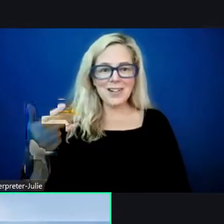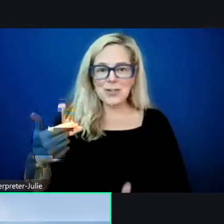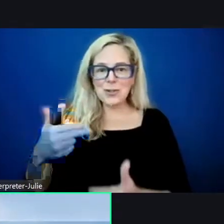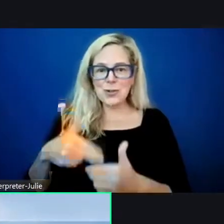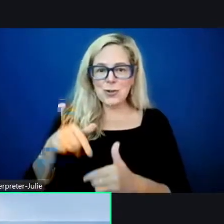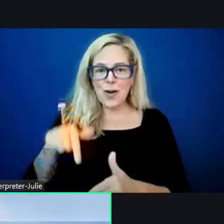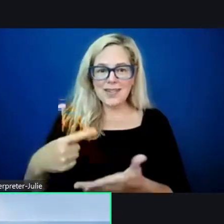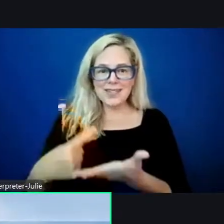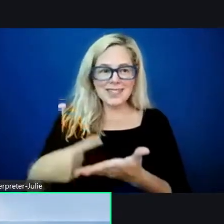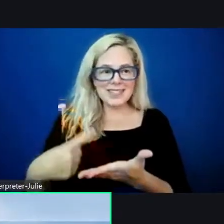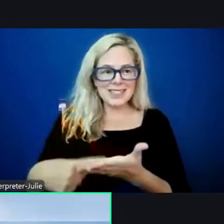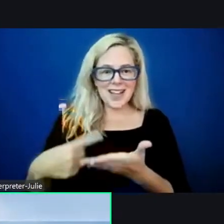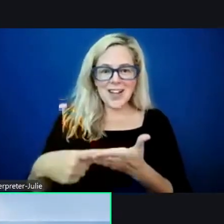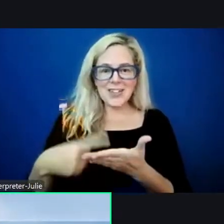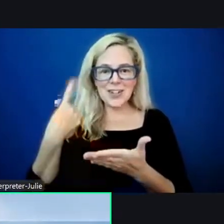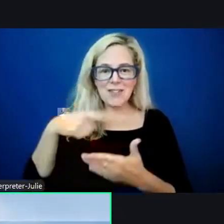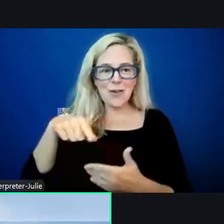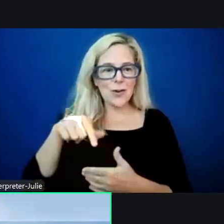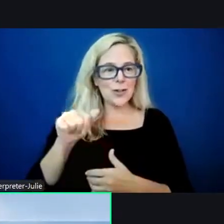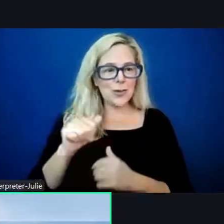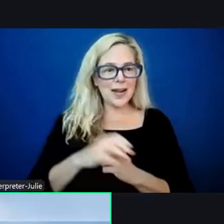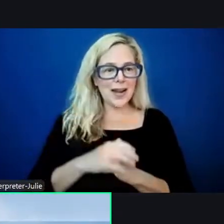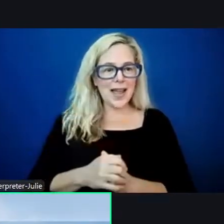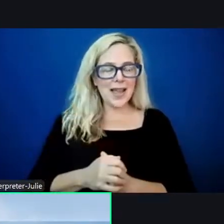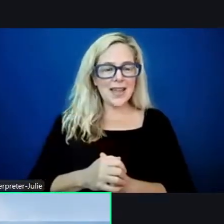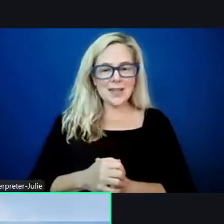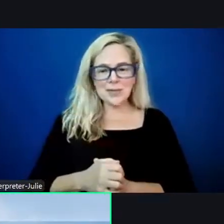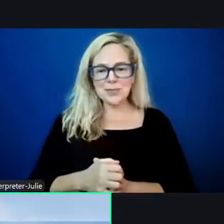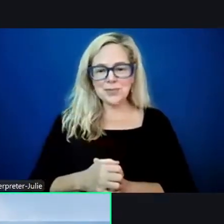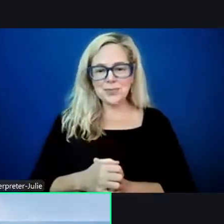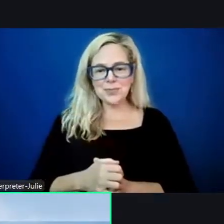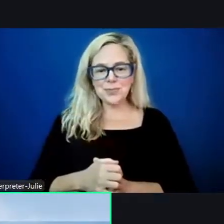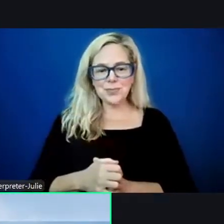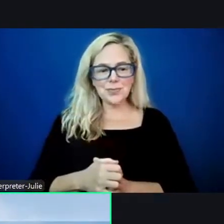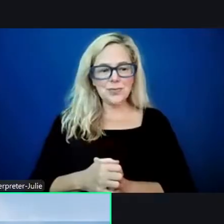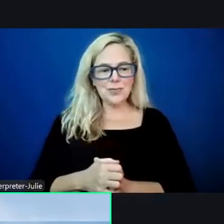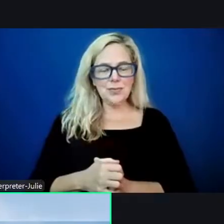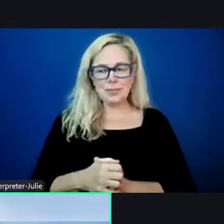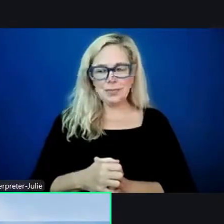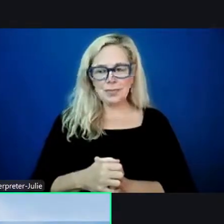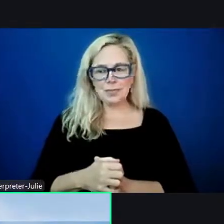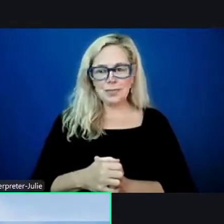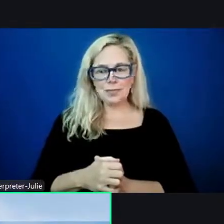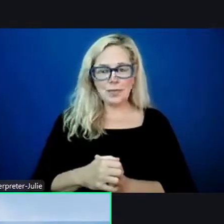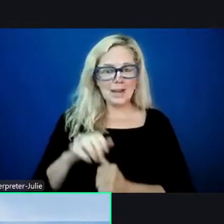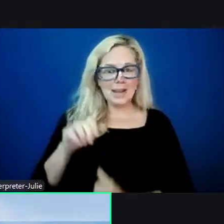and a session. First, wanted to let Ally and Athena let you both know that there was a shout out from